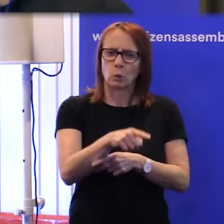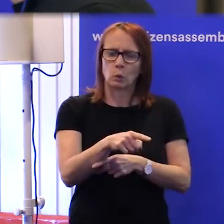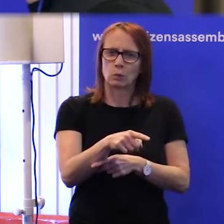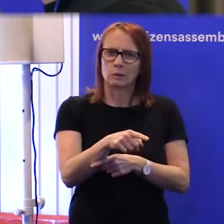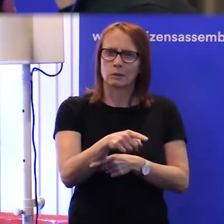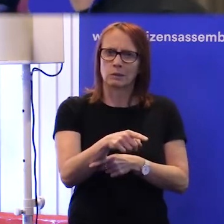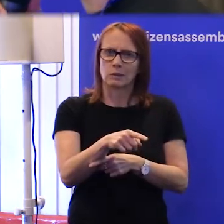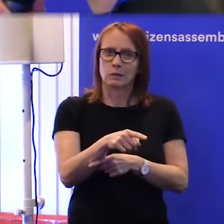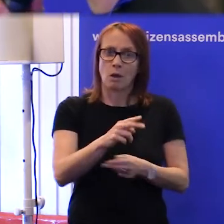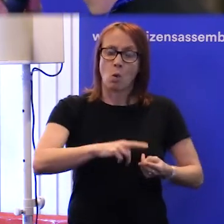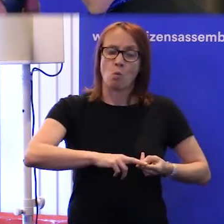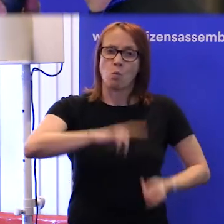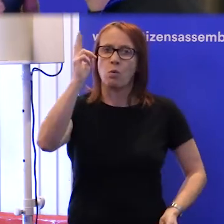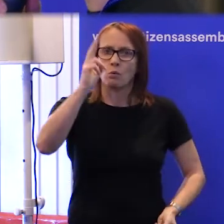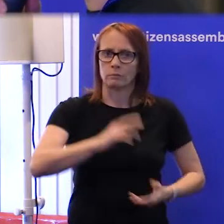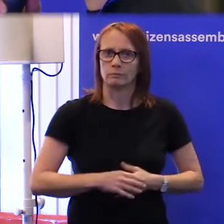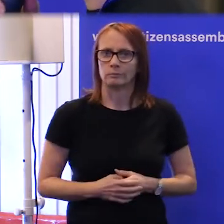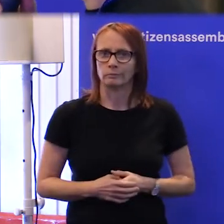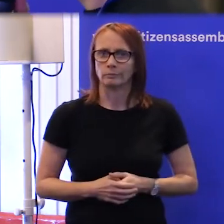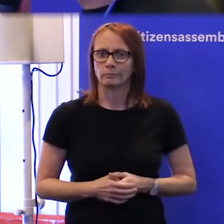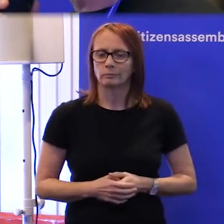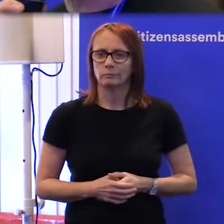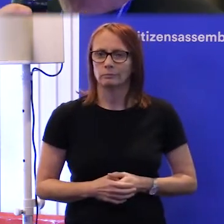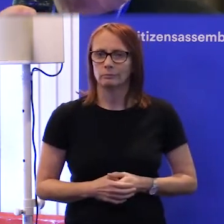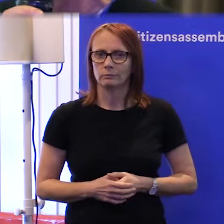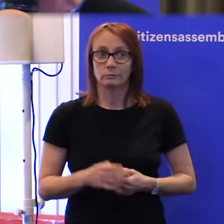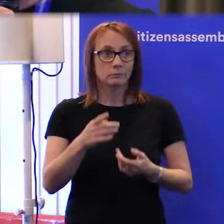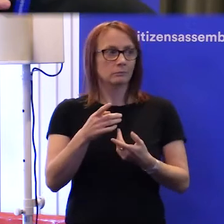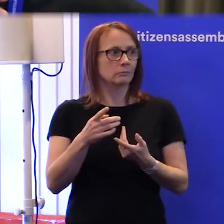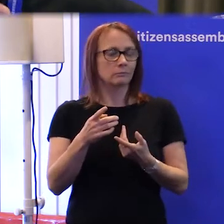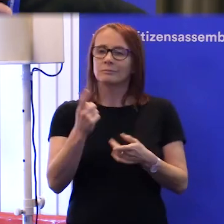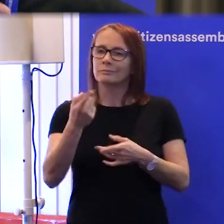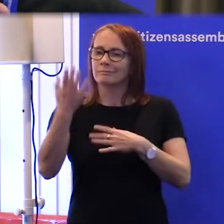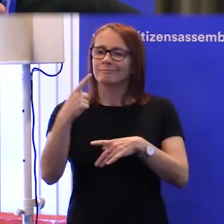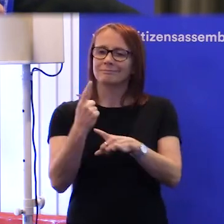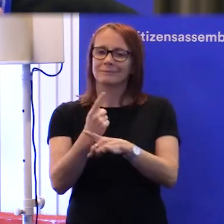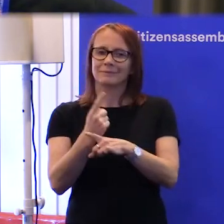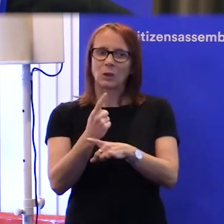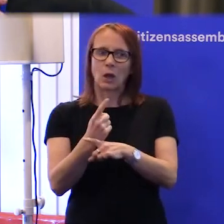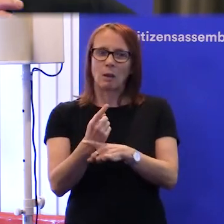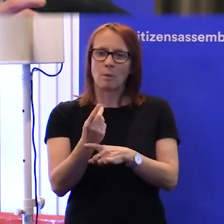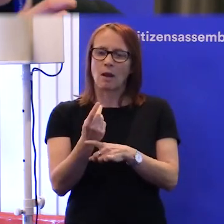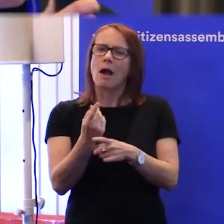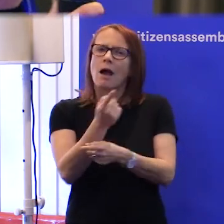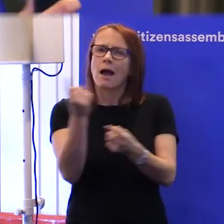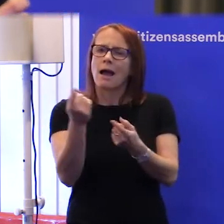through the roof really so do so we talked about some people who didn't use mirrors how many people get their news from